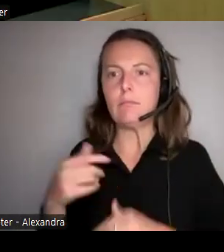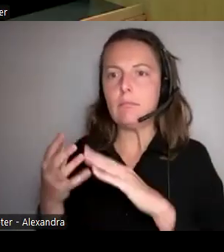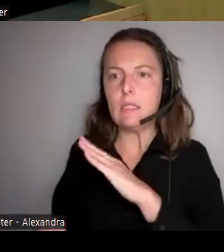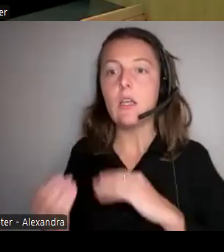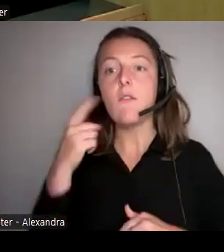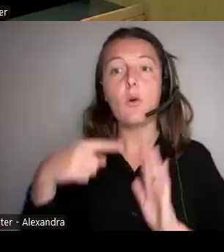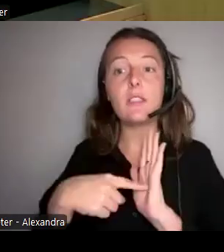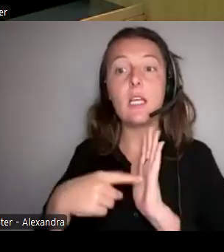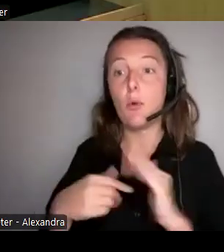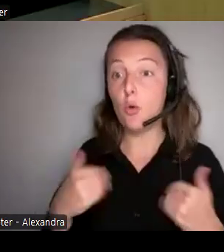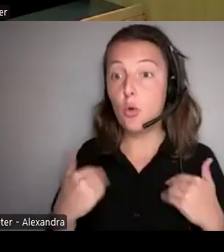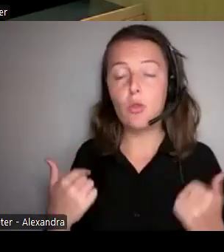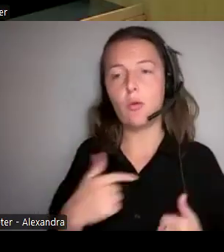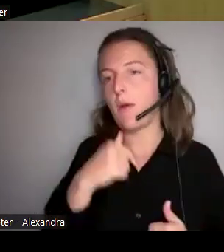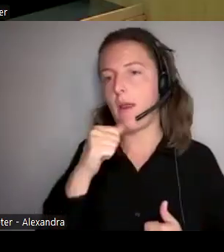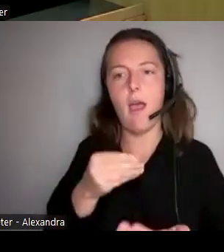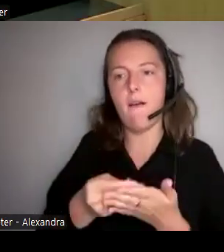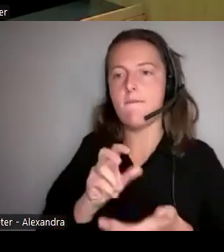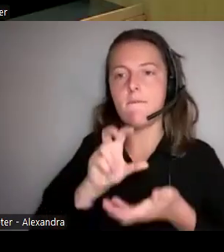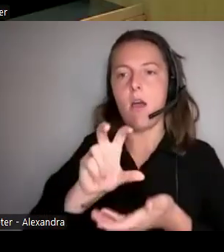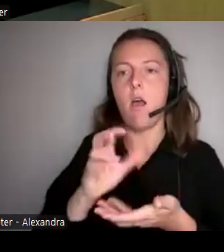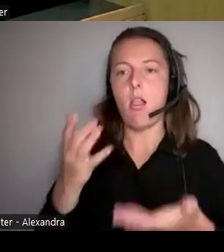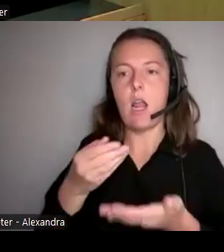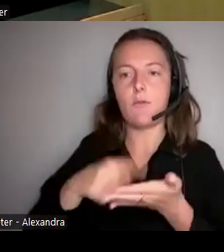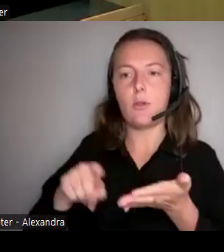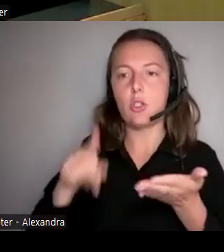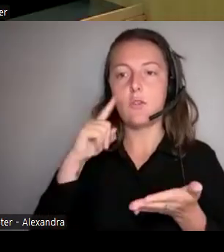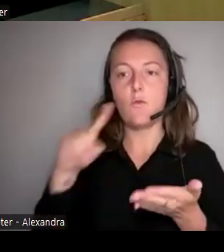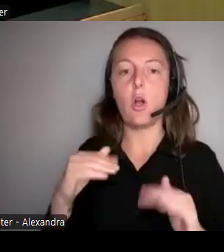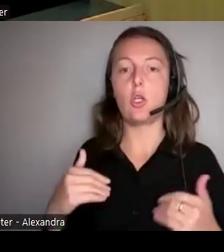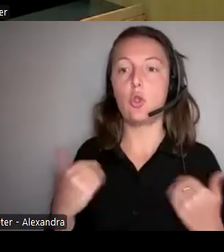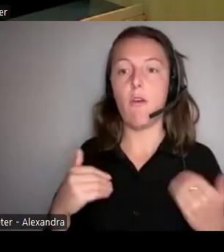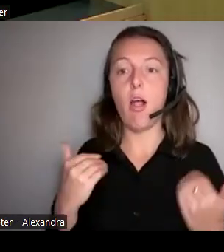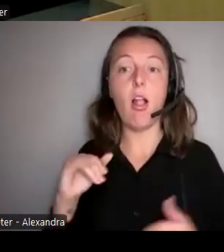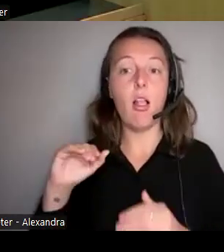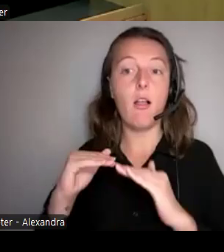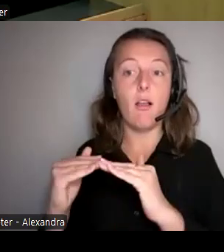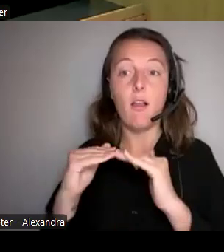fund a lot of research on um um juvenile justice, which I felt would be really important given some